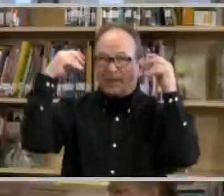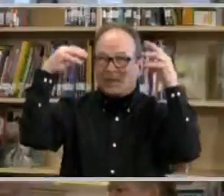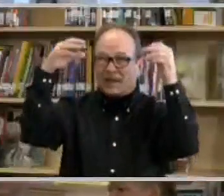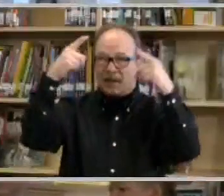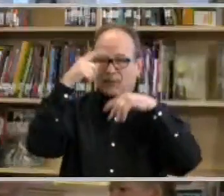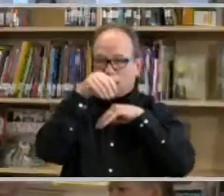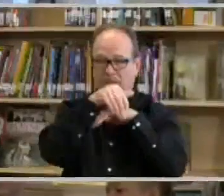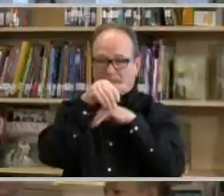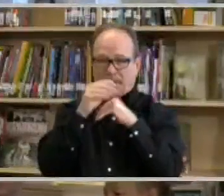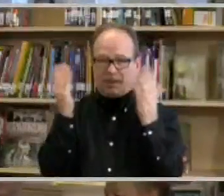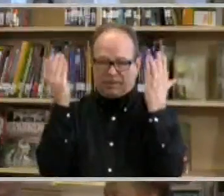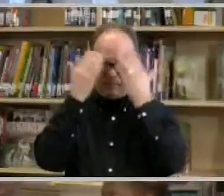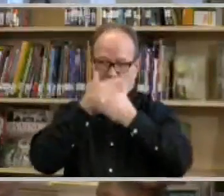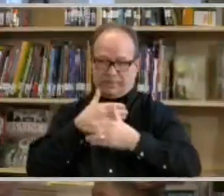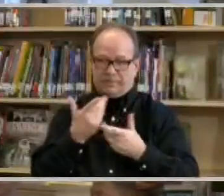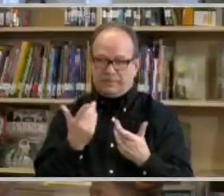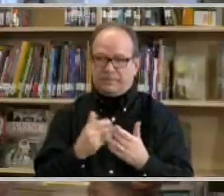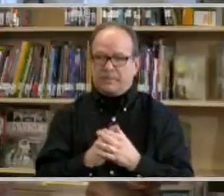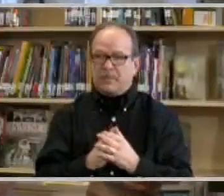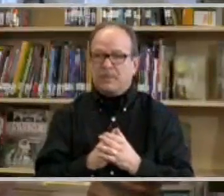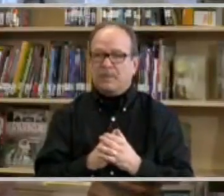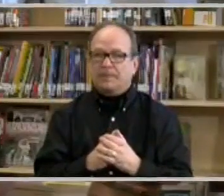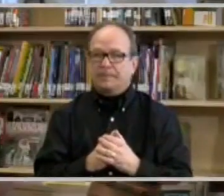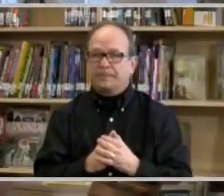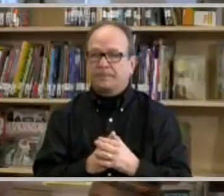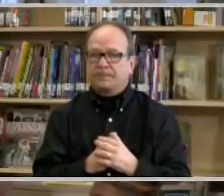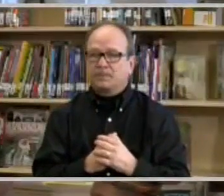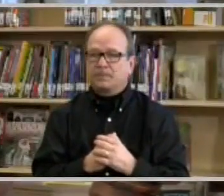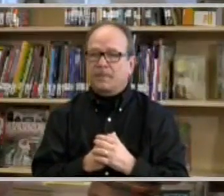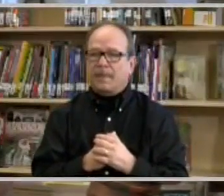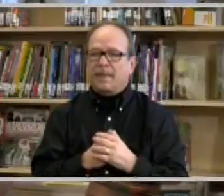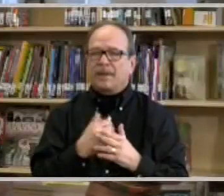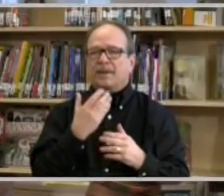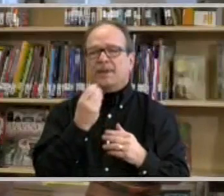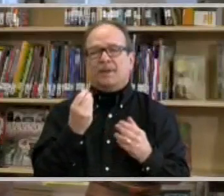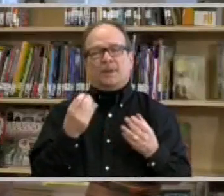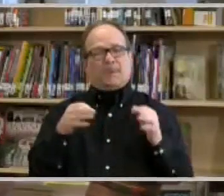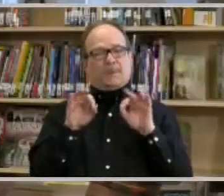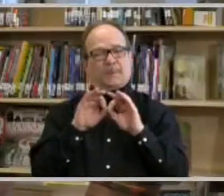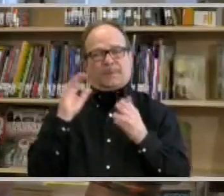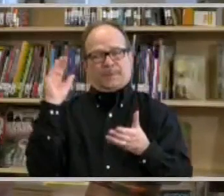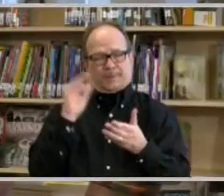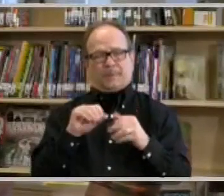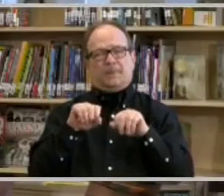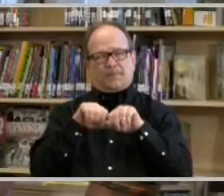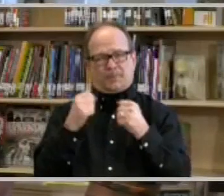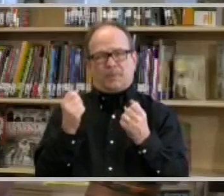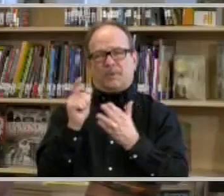THAT DONE, NUMBER ONE. NUMBER TWO, R IS THAT -- IS THAT WE'VE BEEN ABLE TO ABATE LOT OF